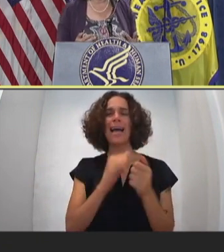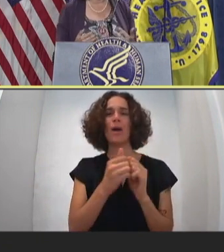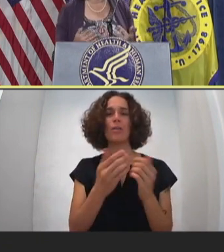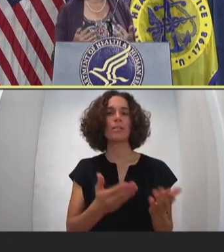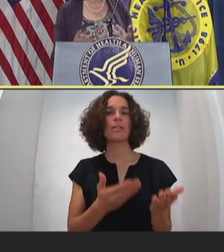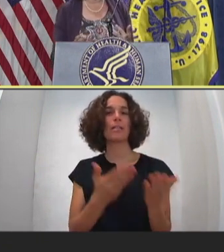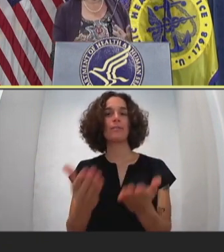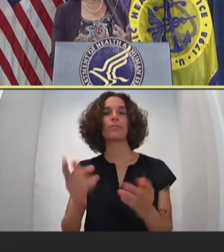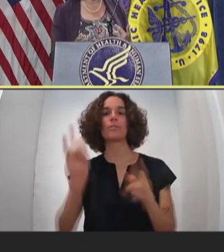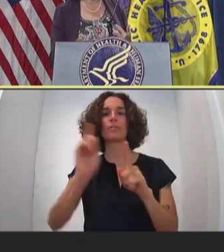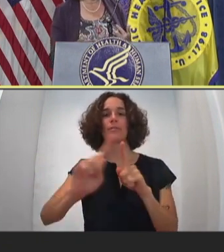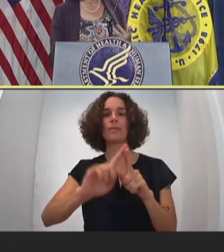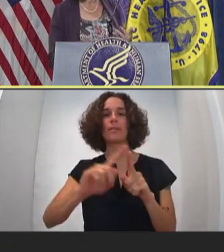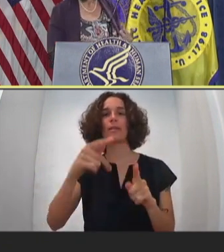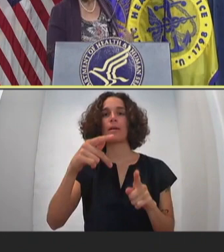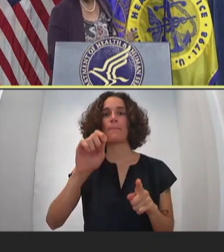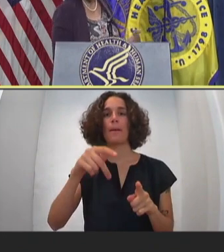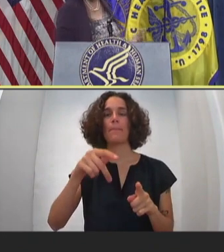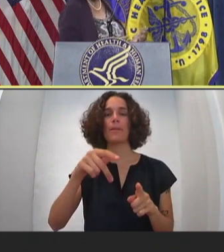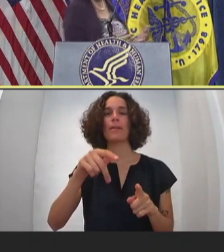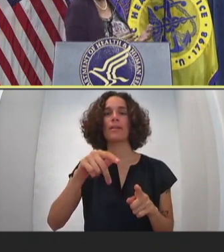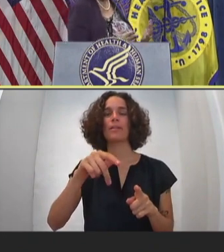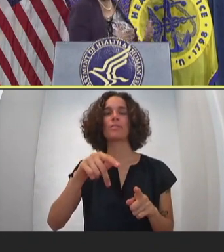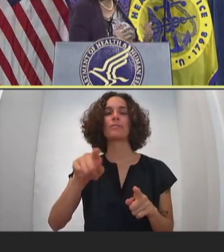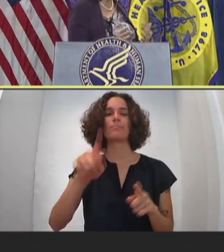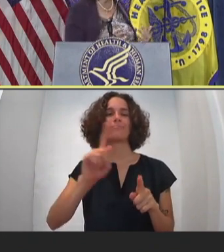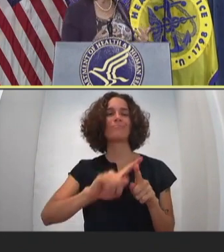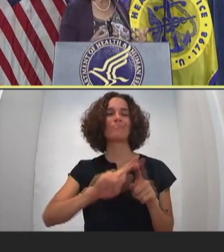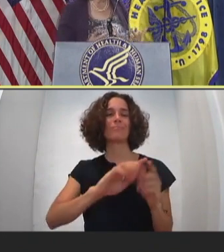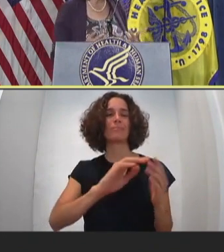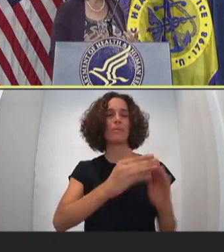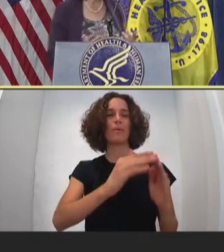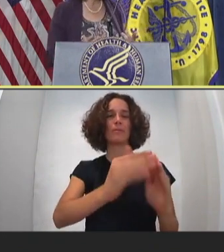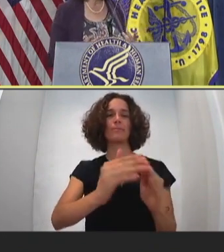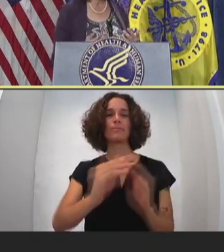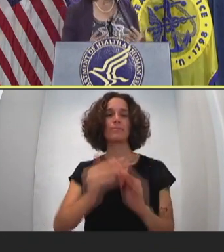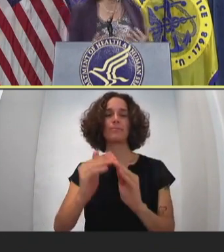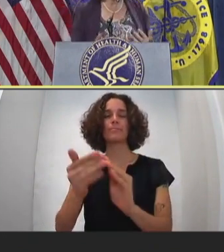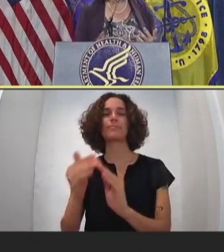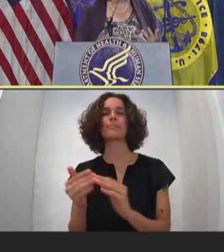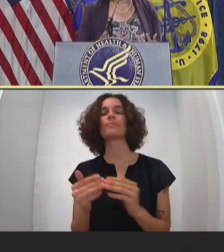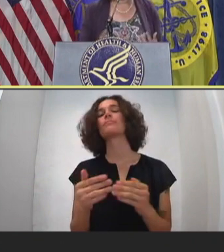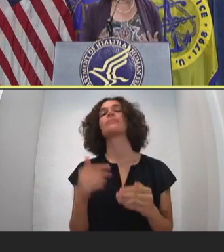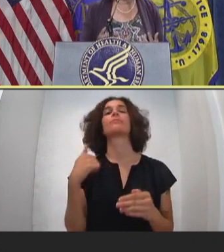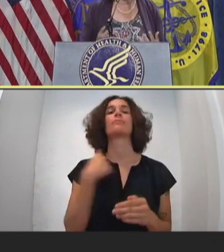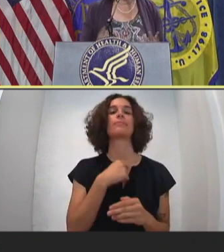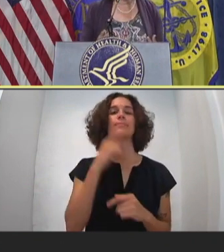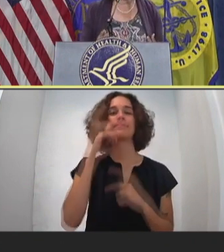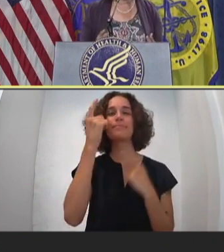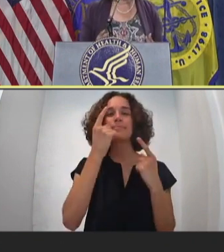and different communities. It also means that we need to think about the existing infrastructure.